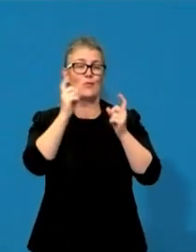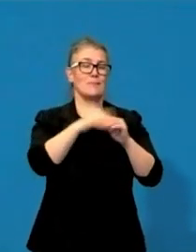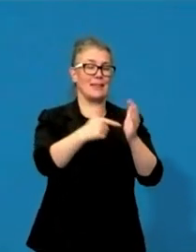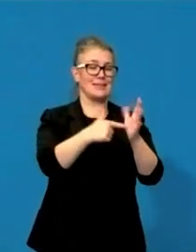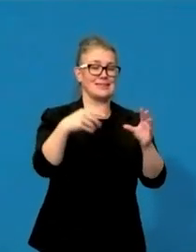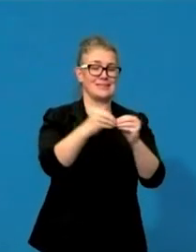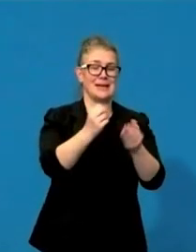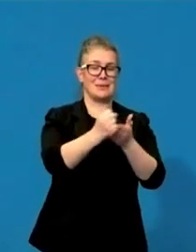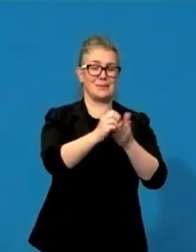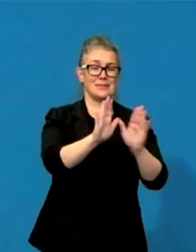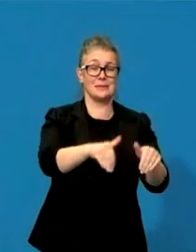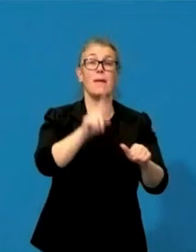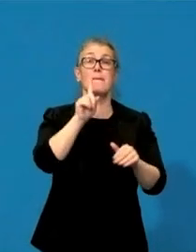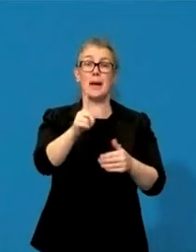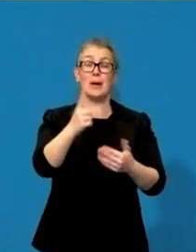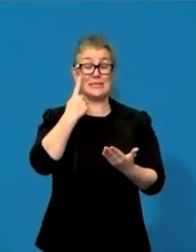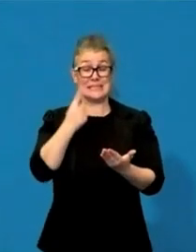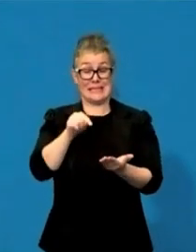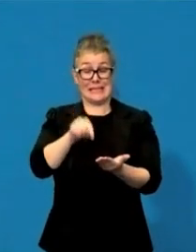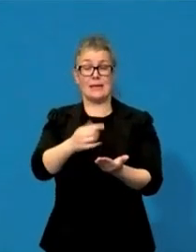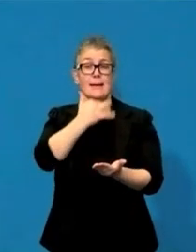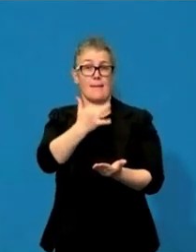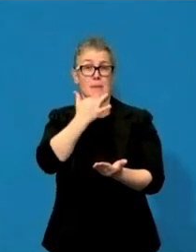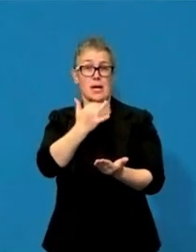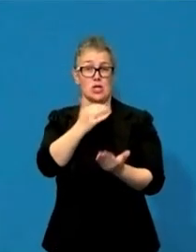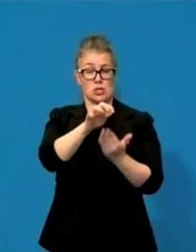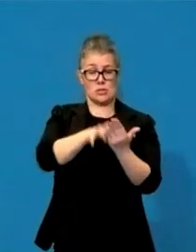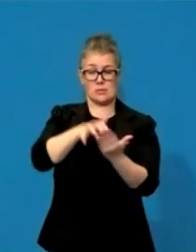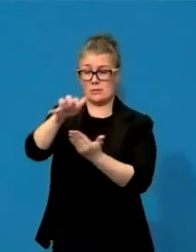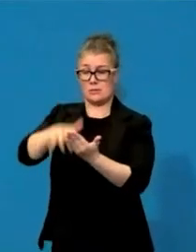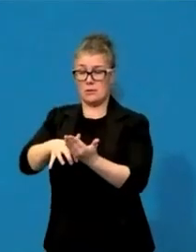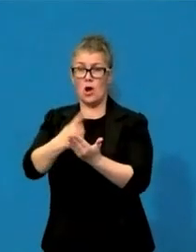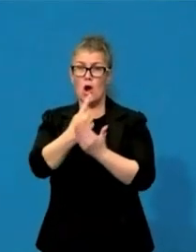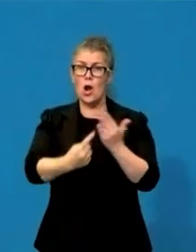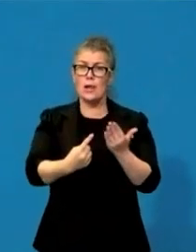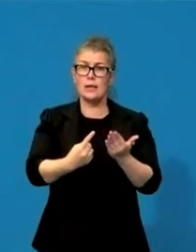we see that, of that amount, only 57,000 was spent.